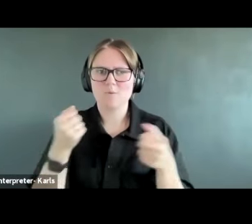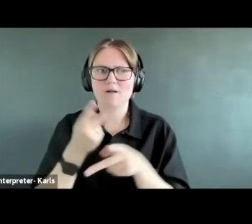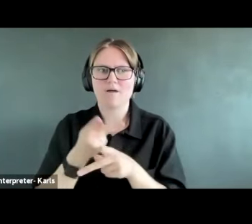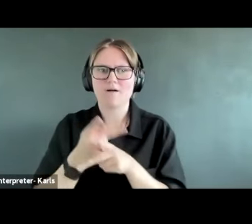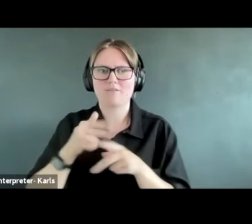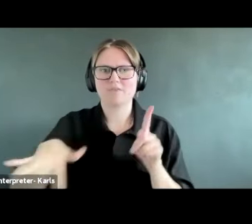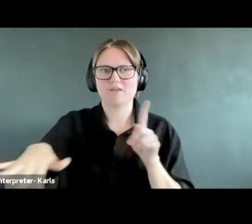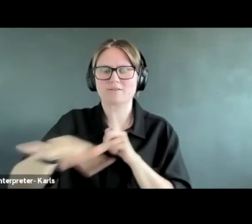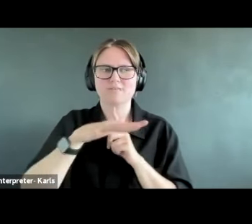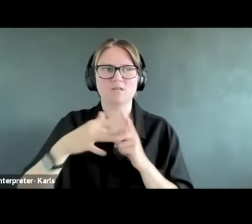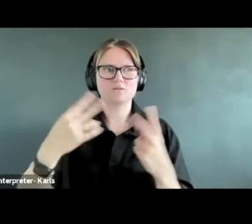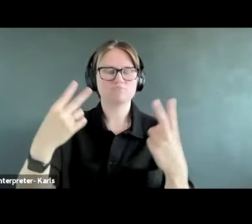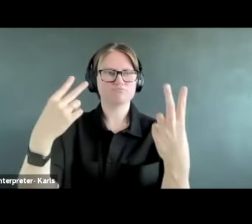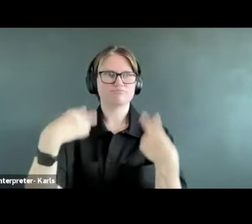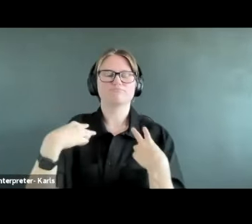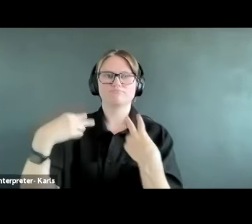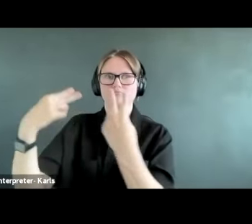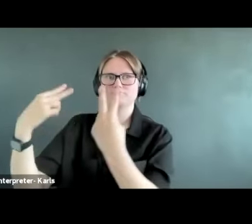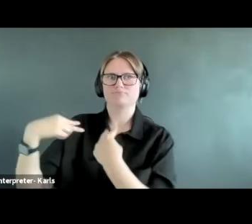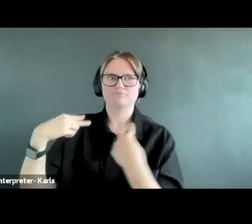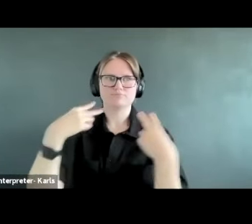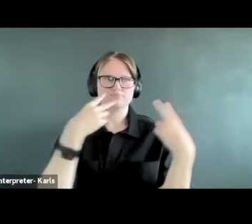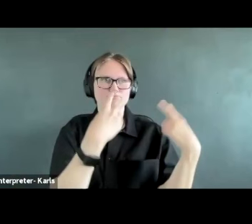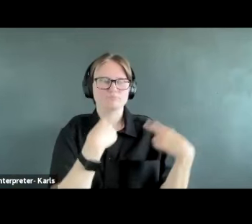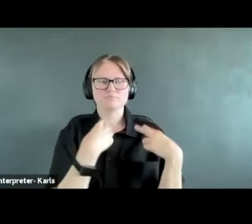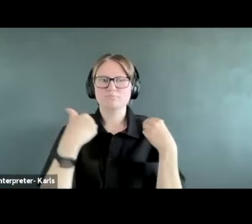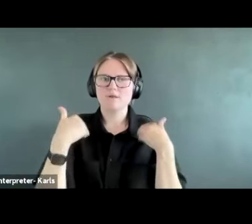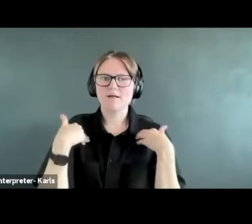many health care providers that'll be like oh there was